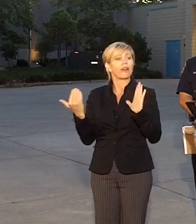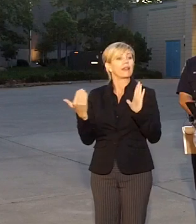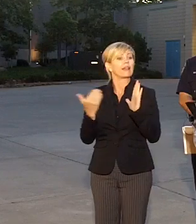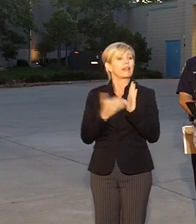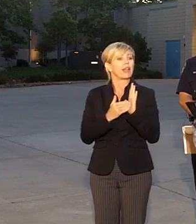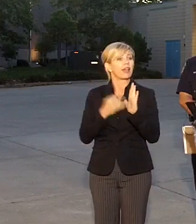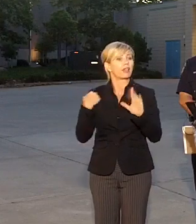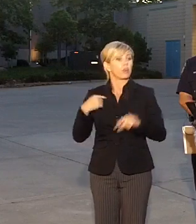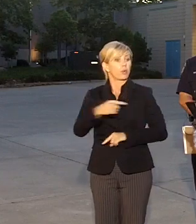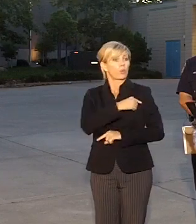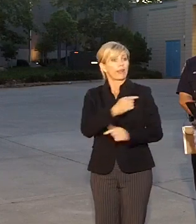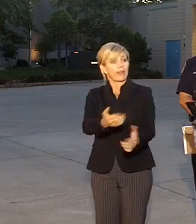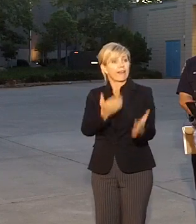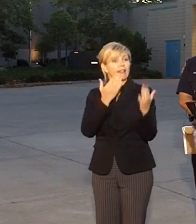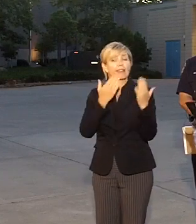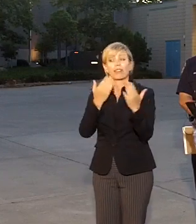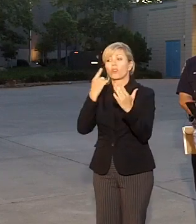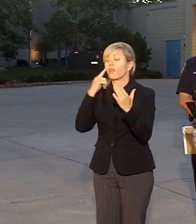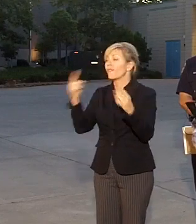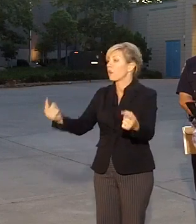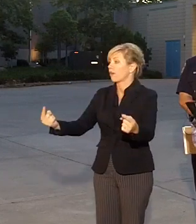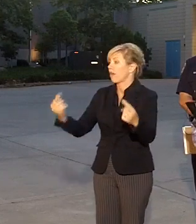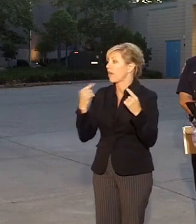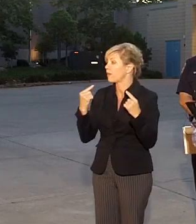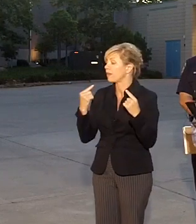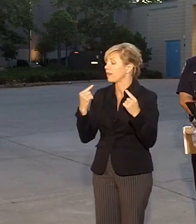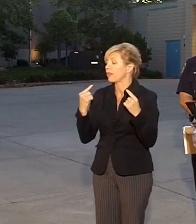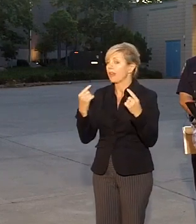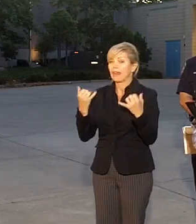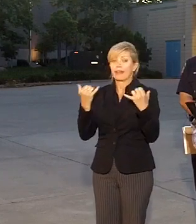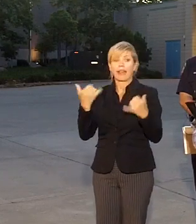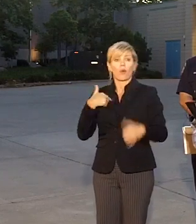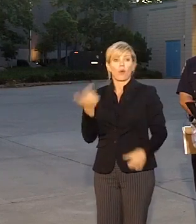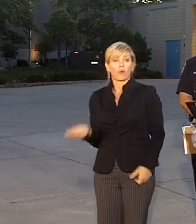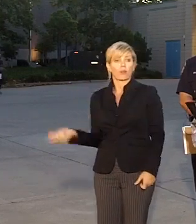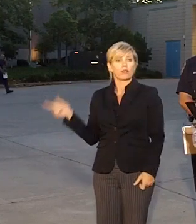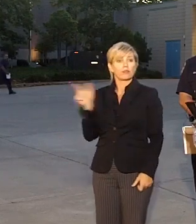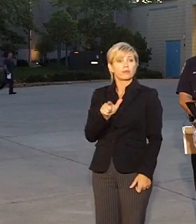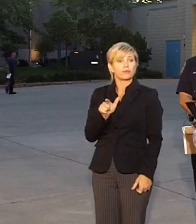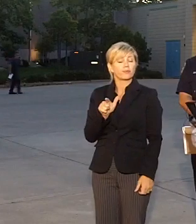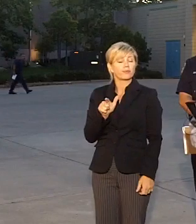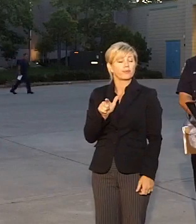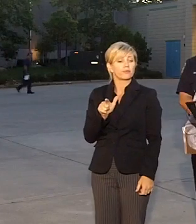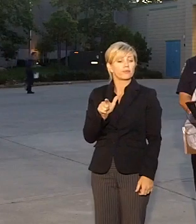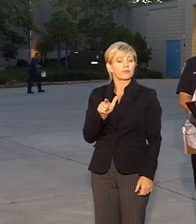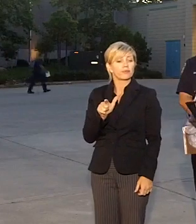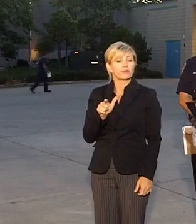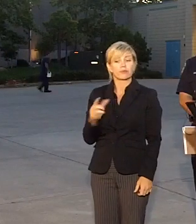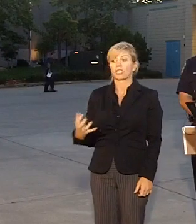for being here and at this moment time I'm going to turn it over to chief mike davis